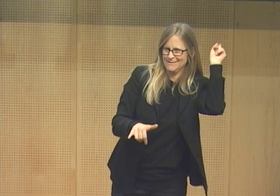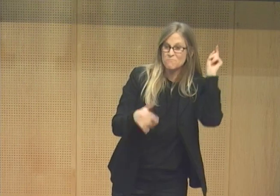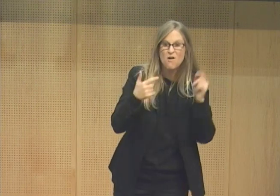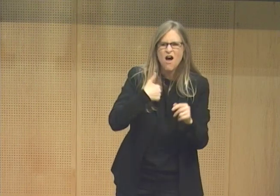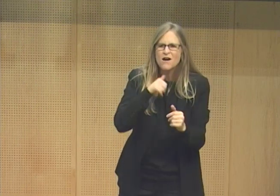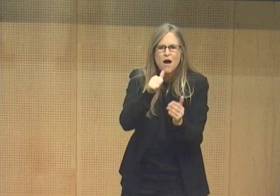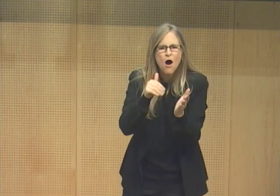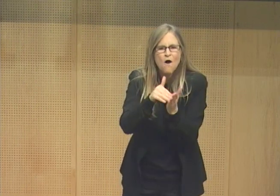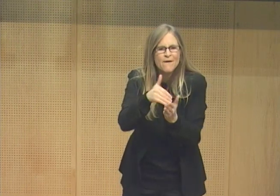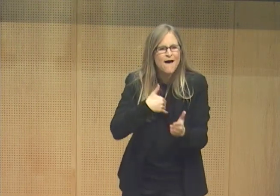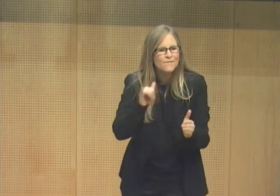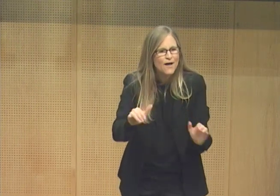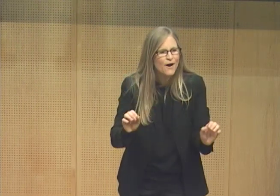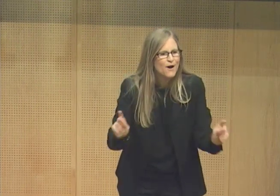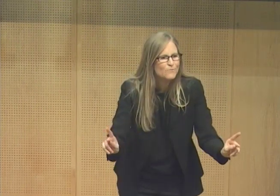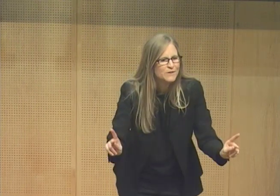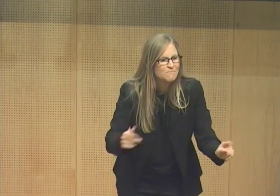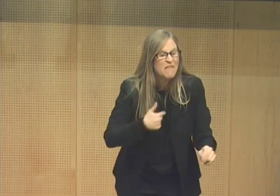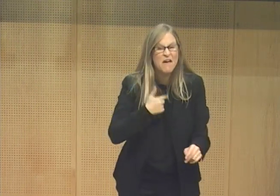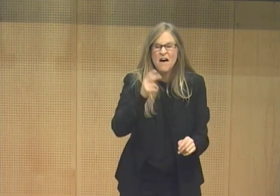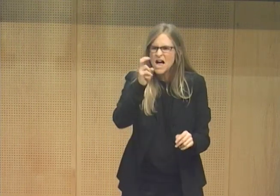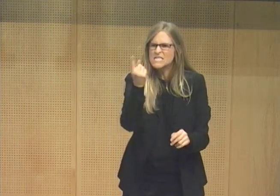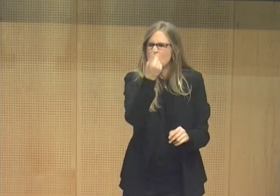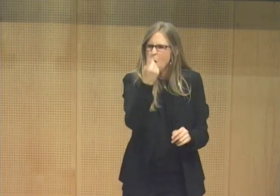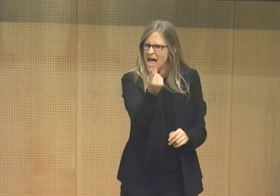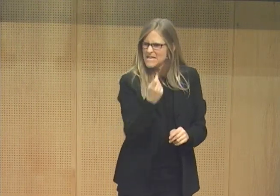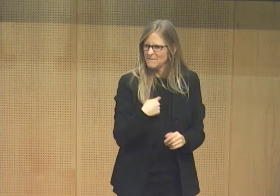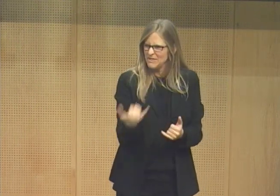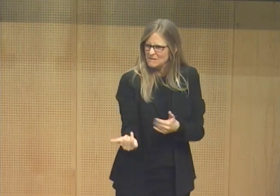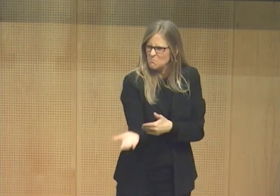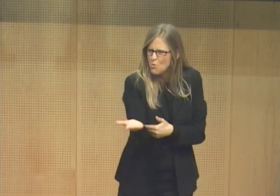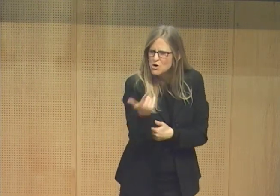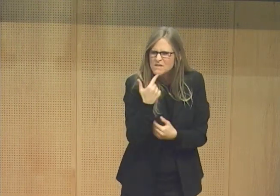I don't often have an opportunity to do so.